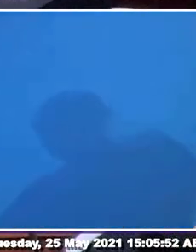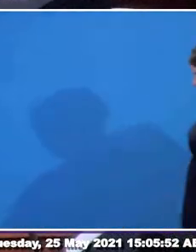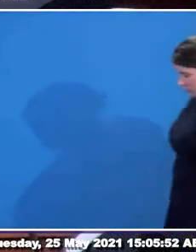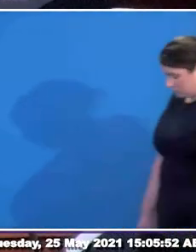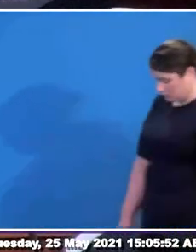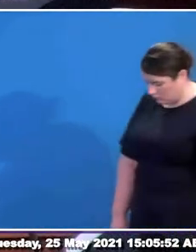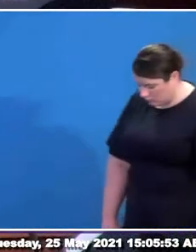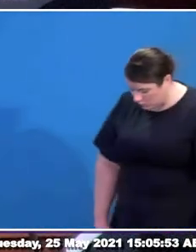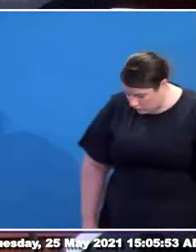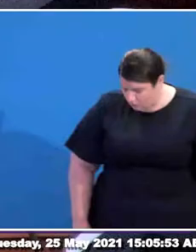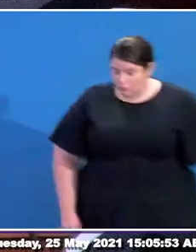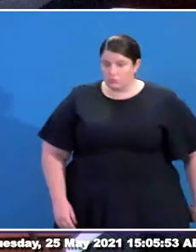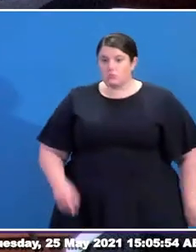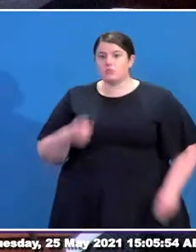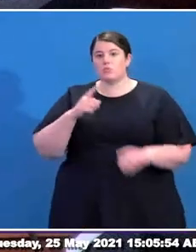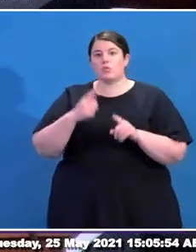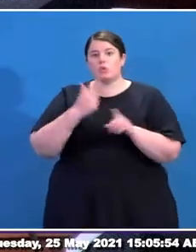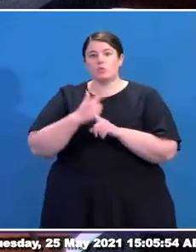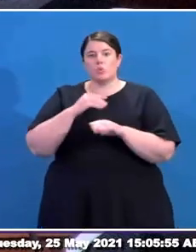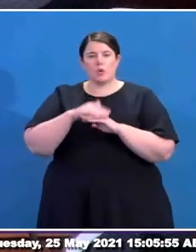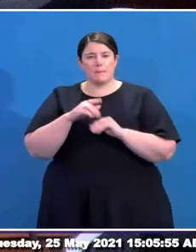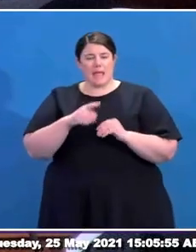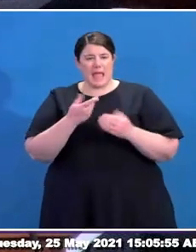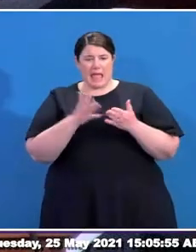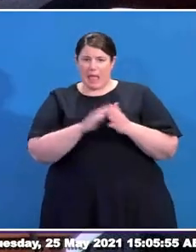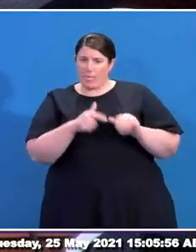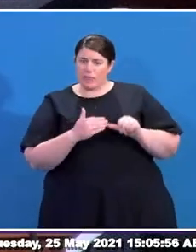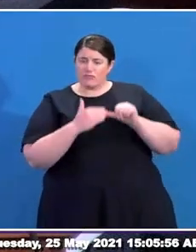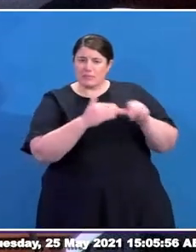to abuse, assault and neglect, you said: The understanding of staff